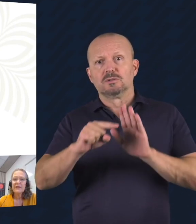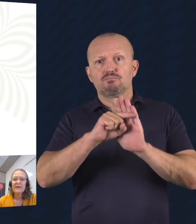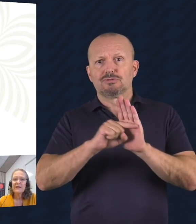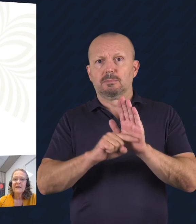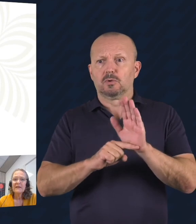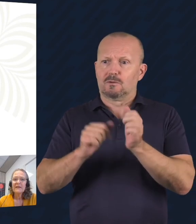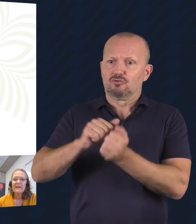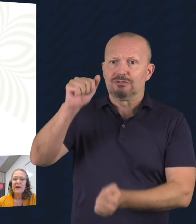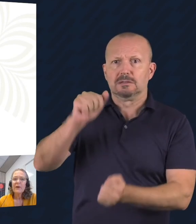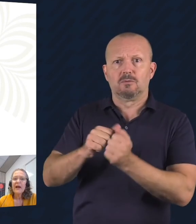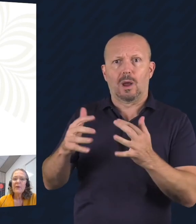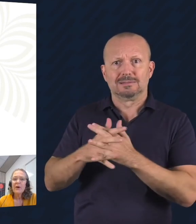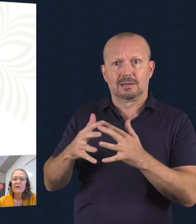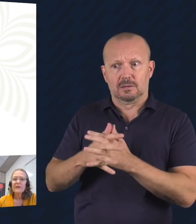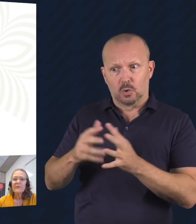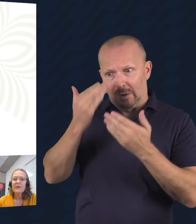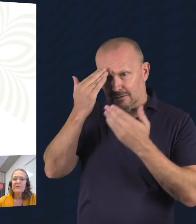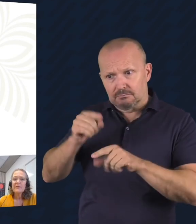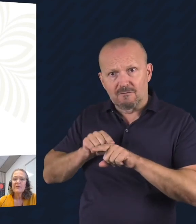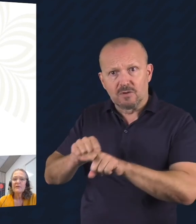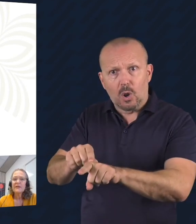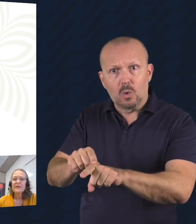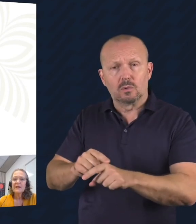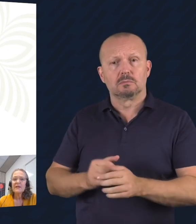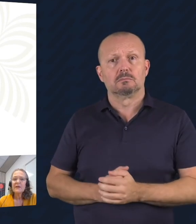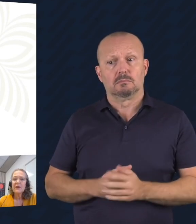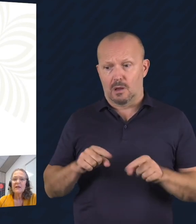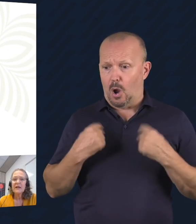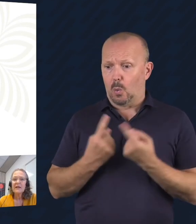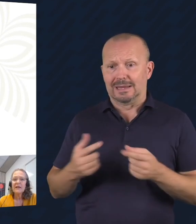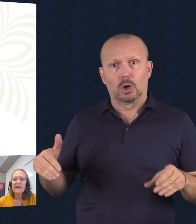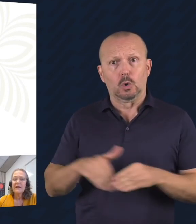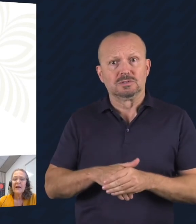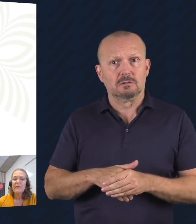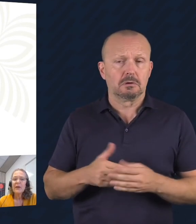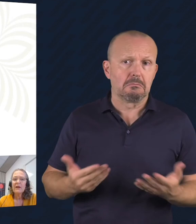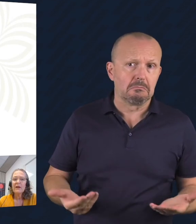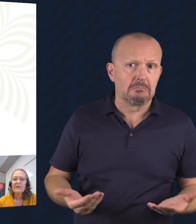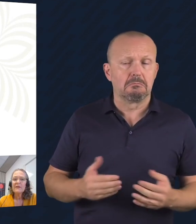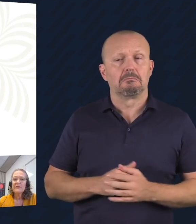Are we upholding the principles of Te Tiriti o Waitangi and being inclusive